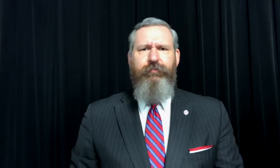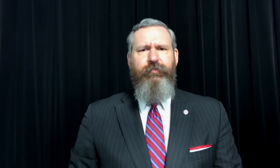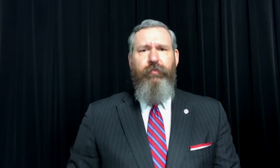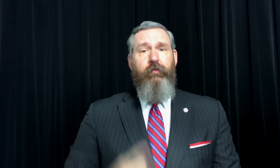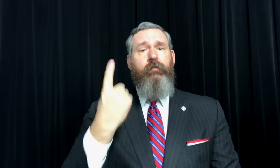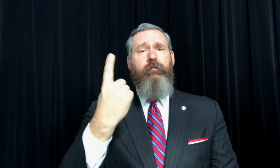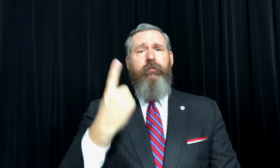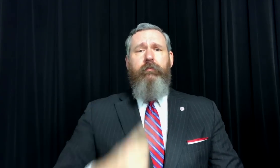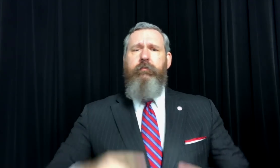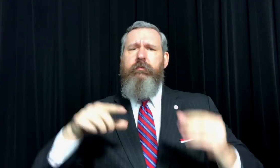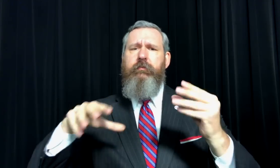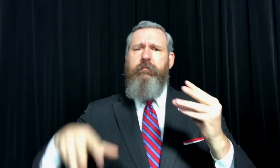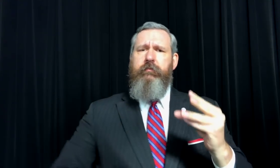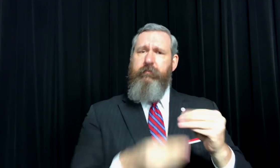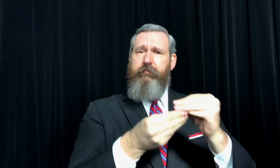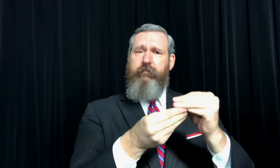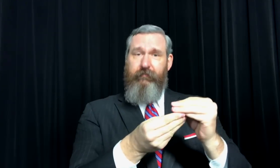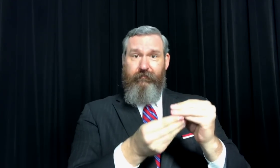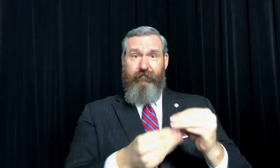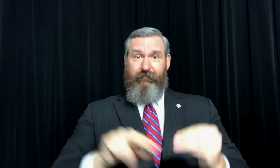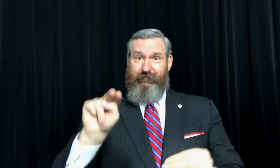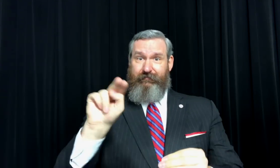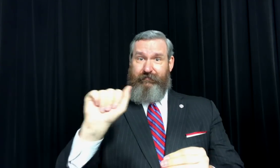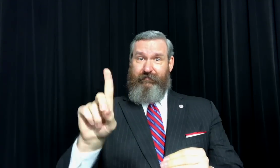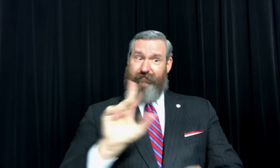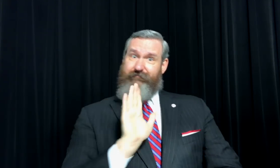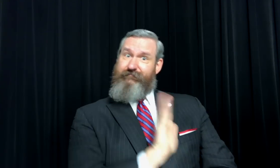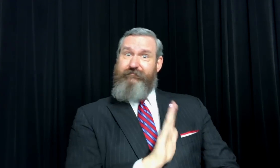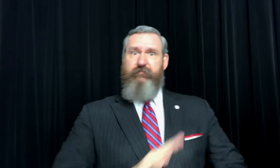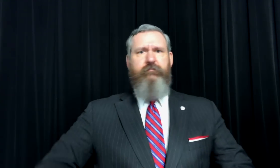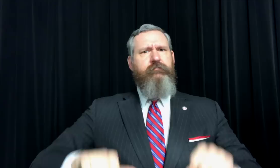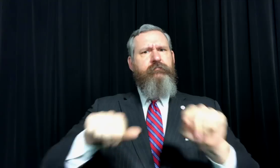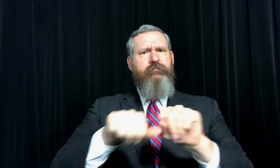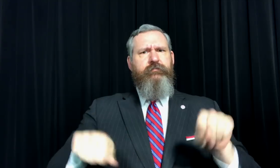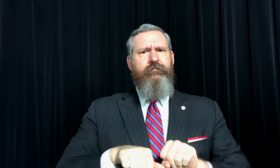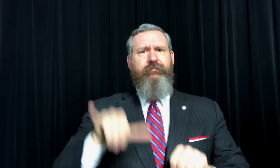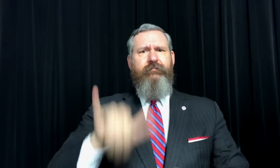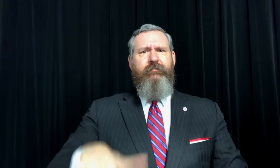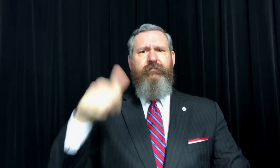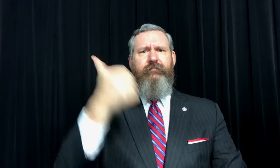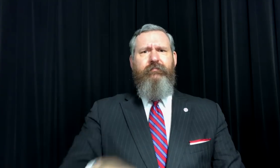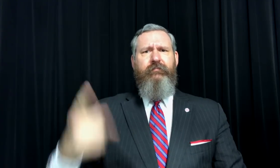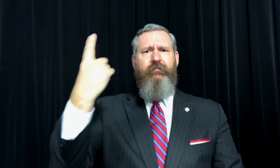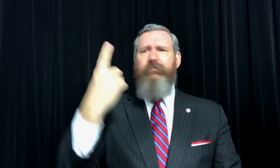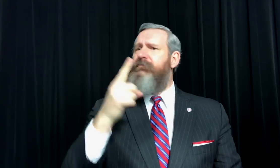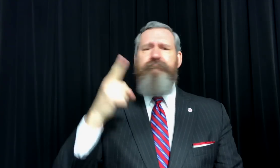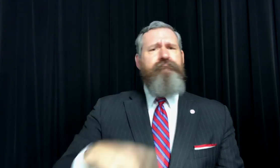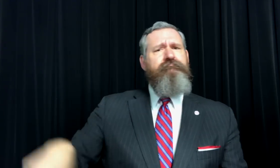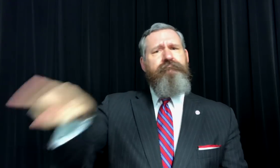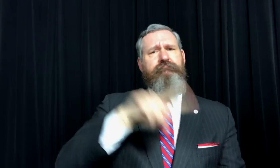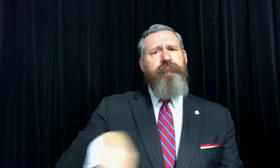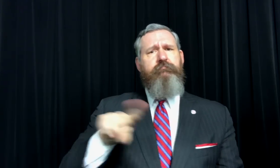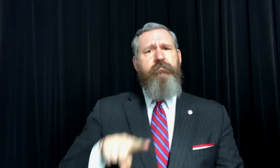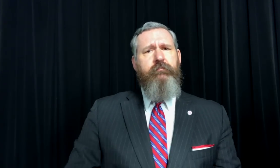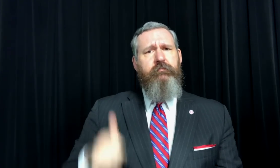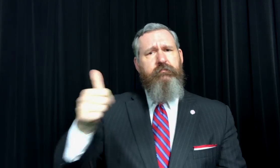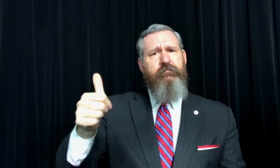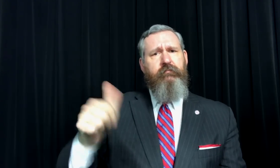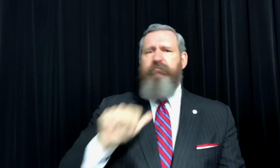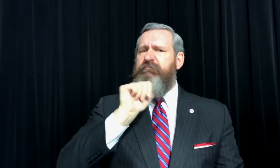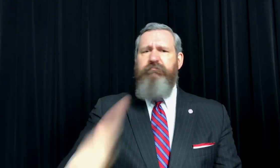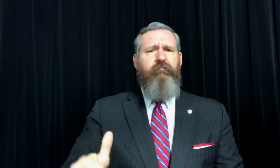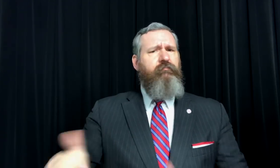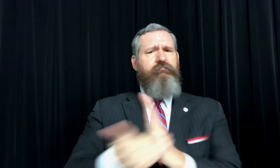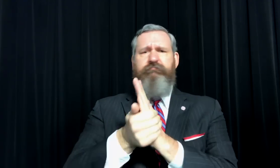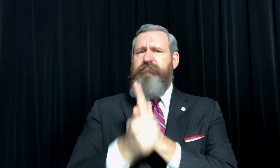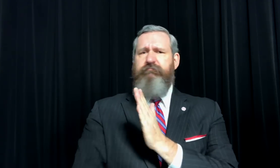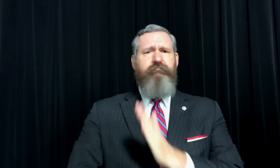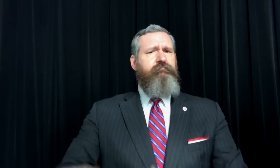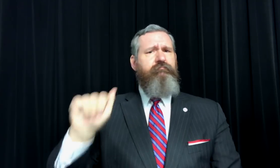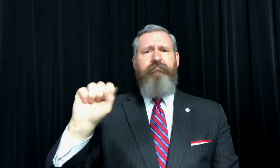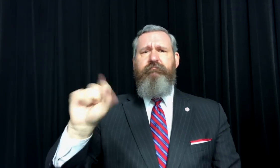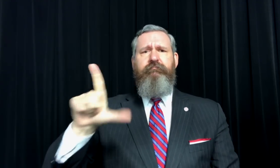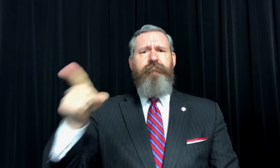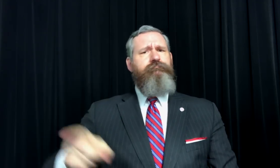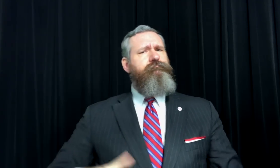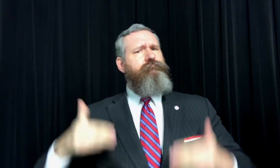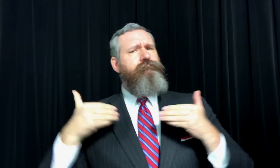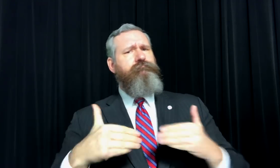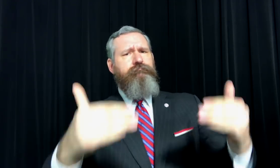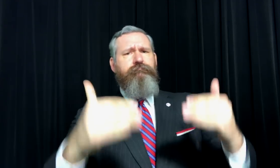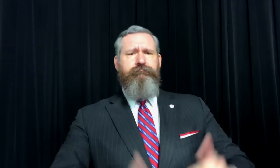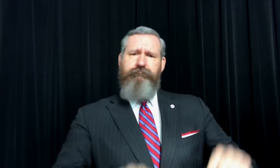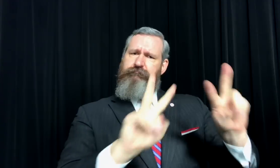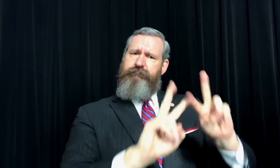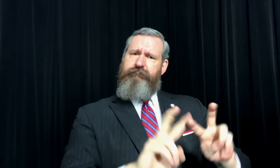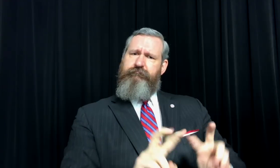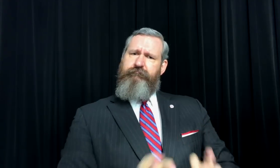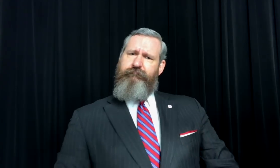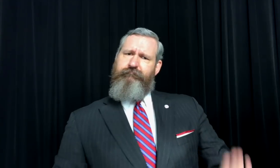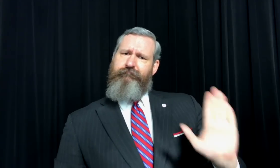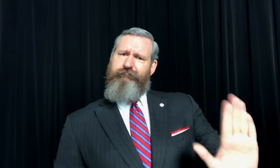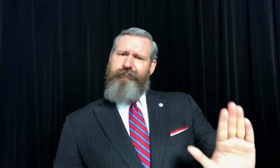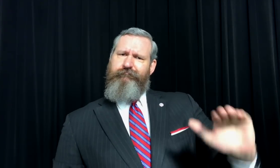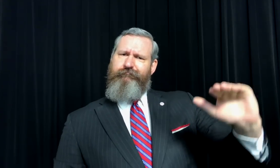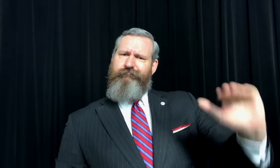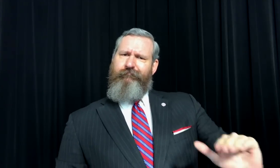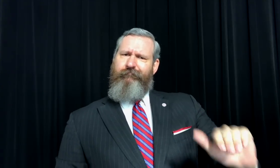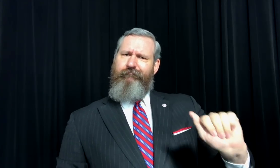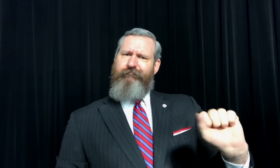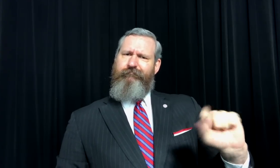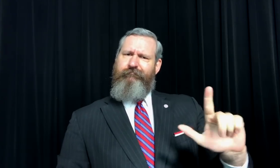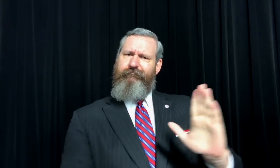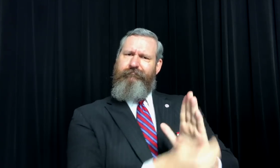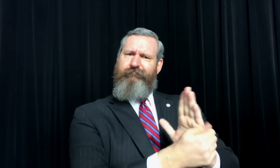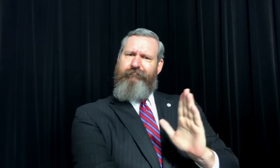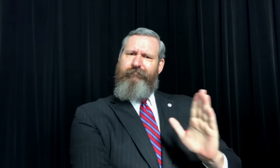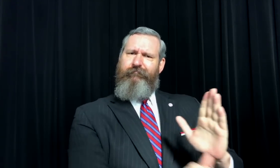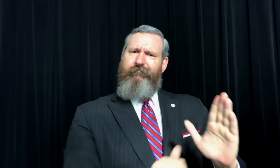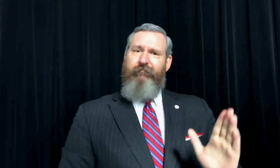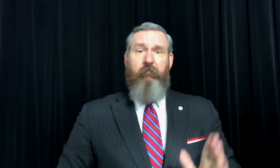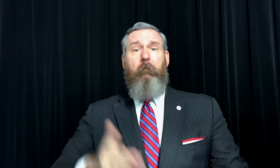The NAD additionally takes the position that any person who is not fluent in ASL should never perform ASL assessments,